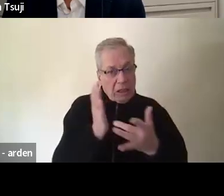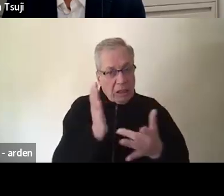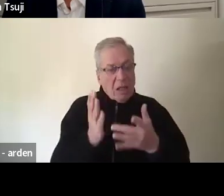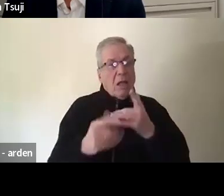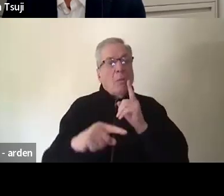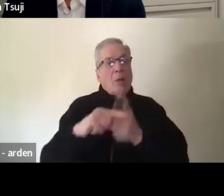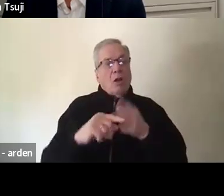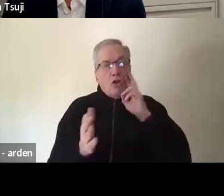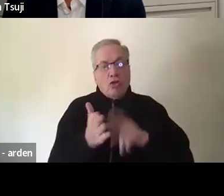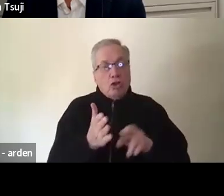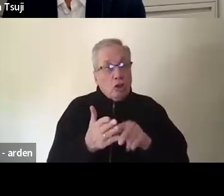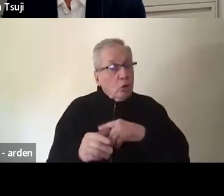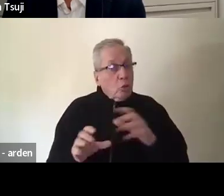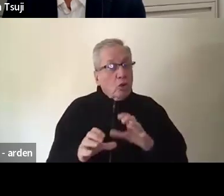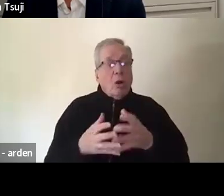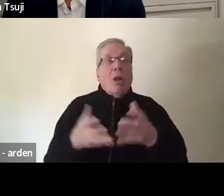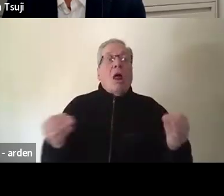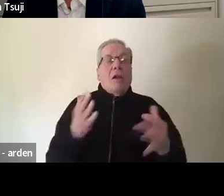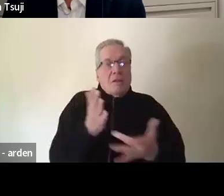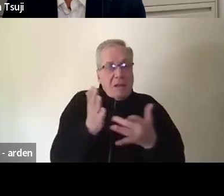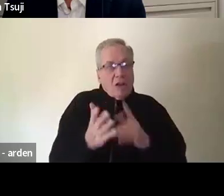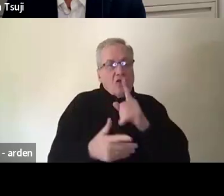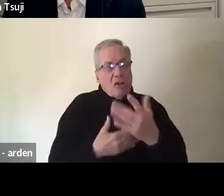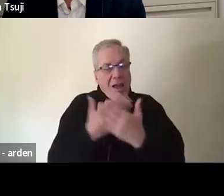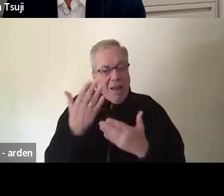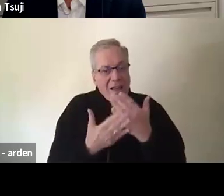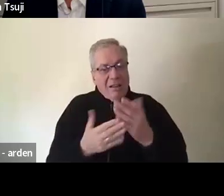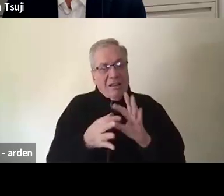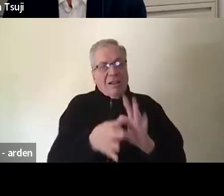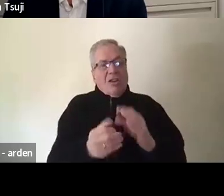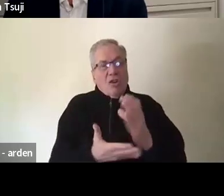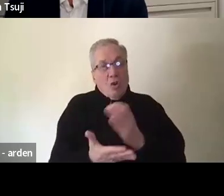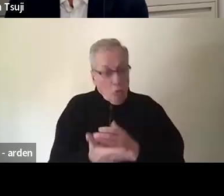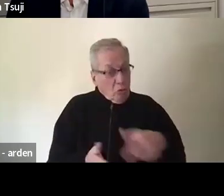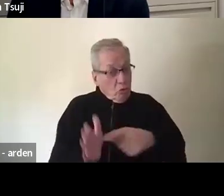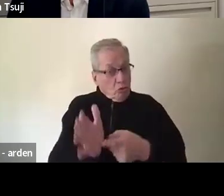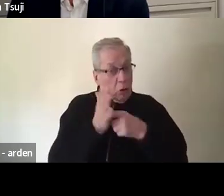and we do a lot of technical hands-on courses. They are required courses because way back then